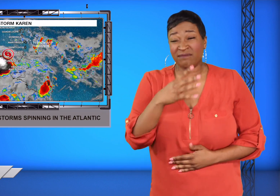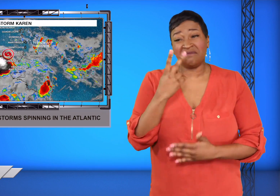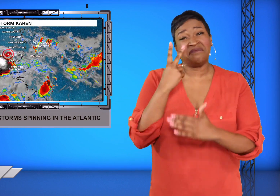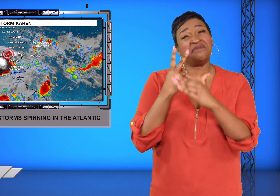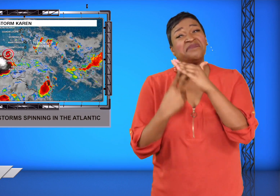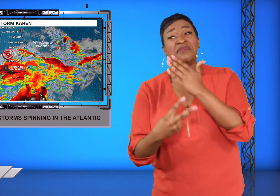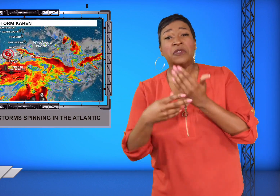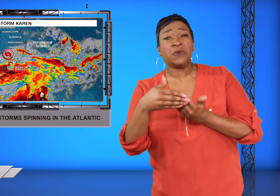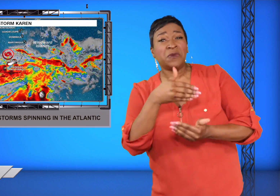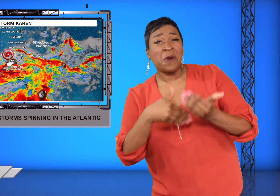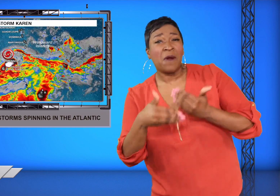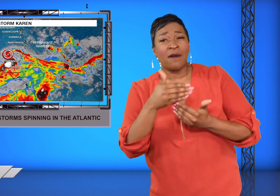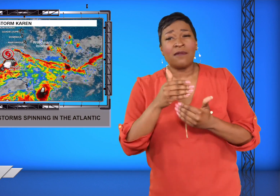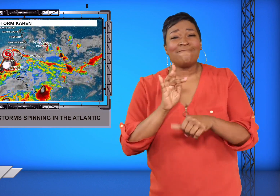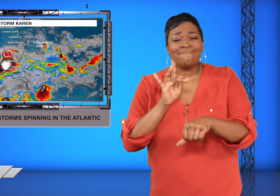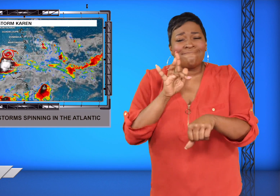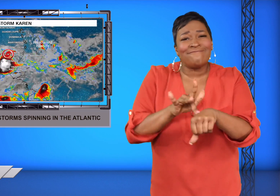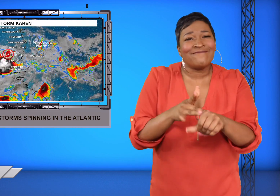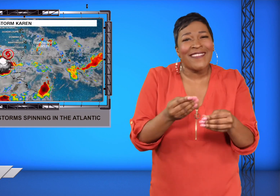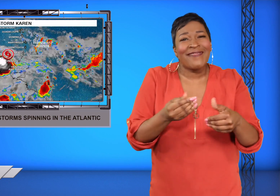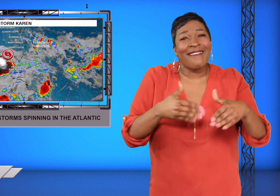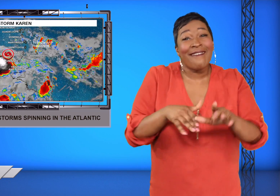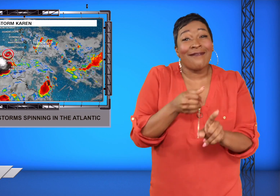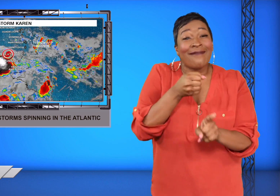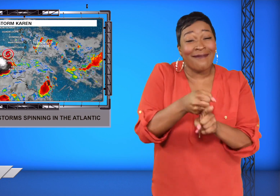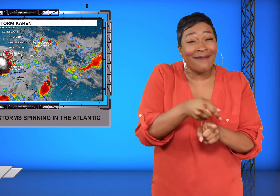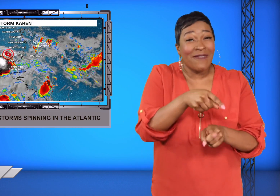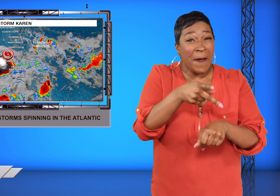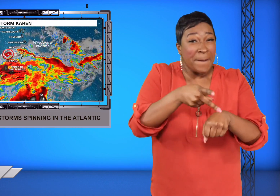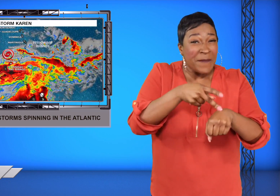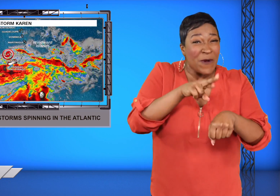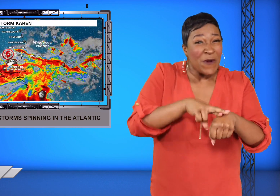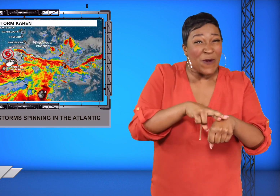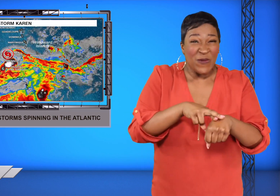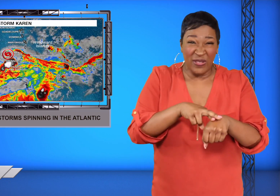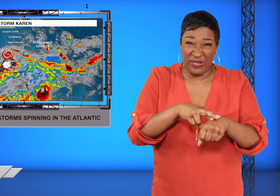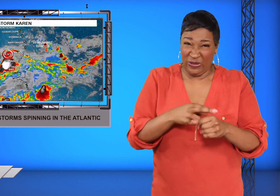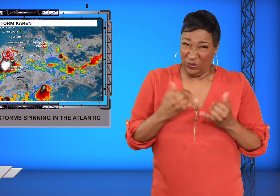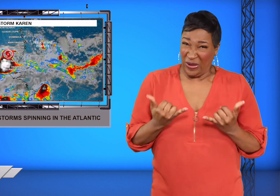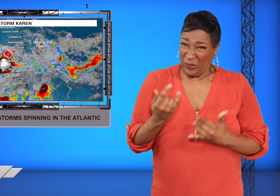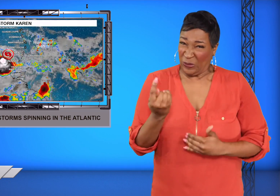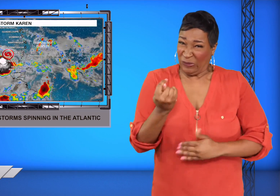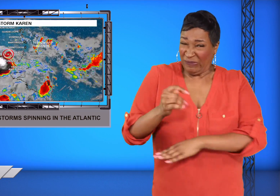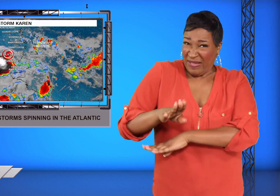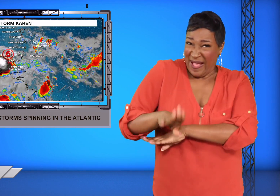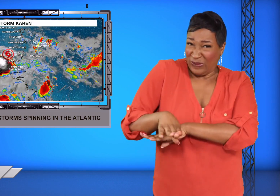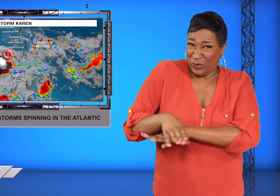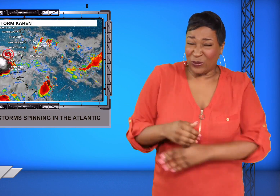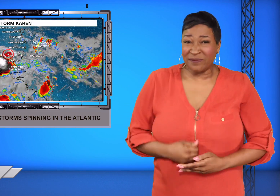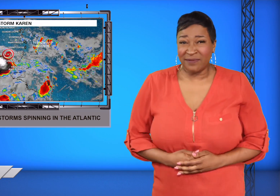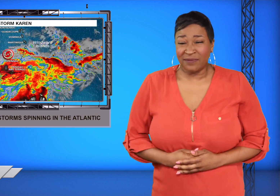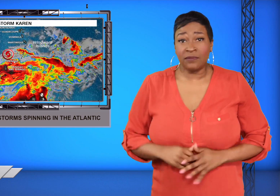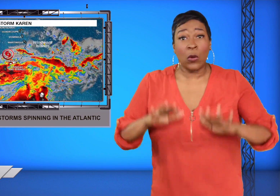The storm is expected to make landfall on Puerto Rico Tuesday afternoon.